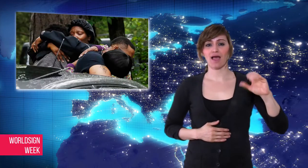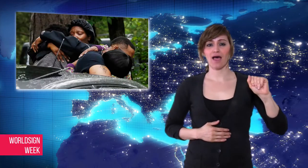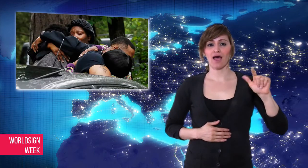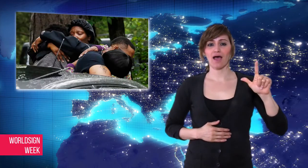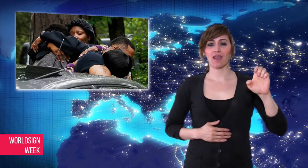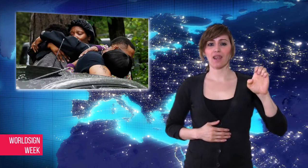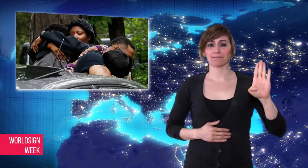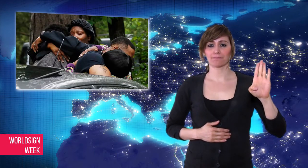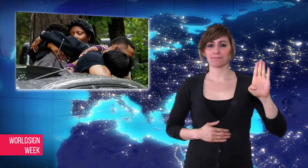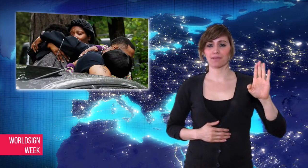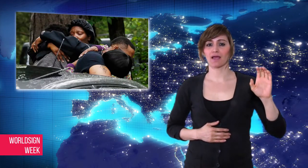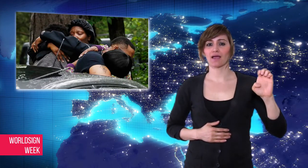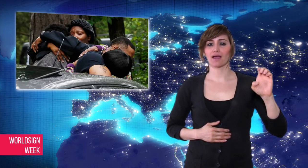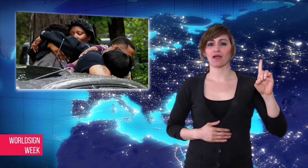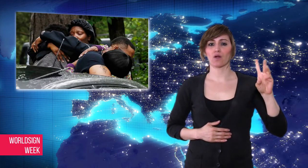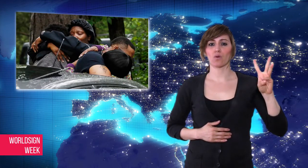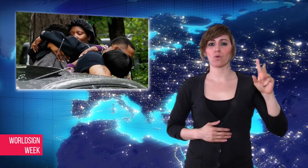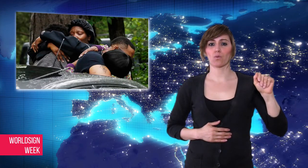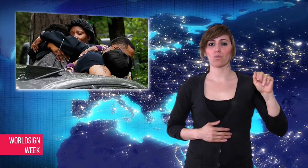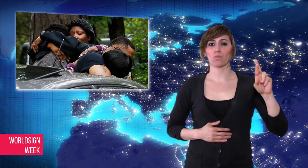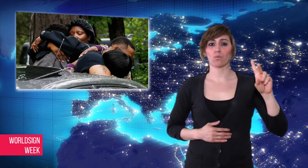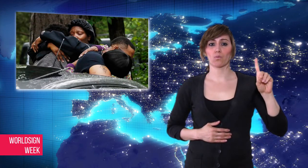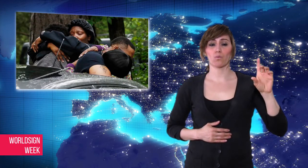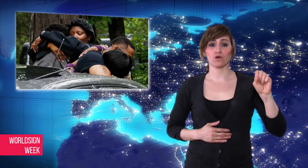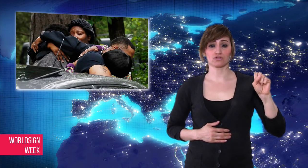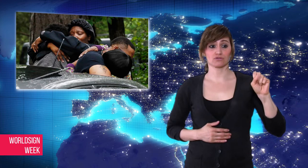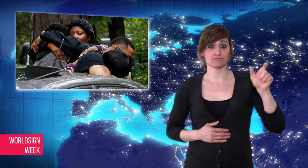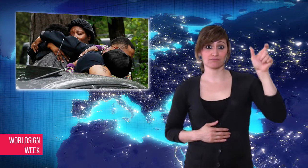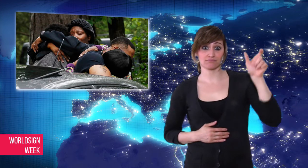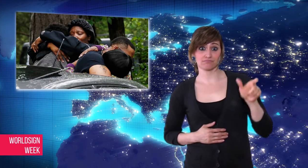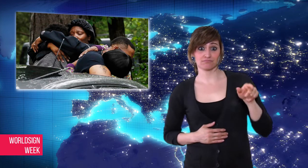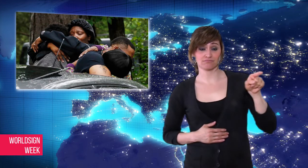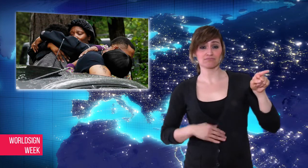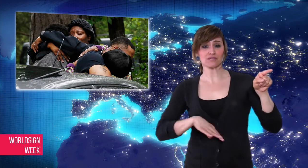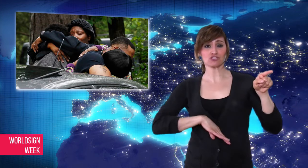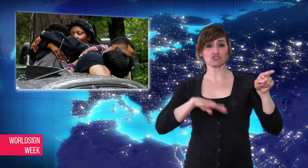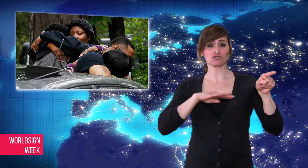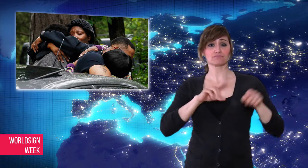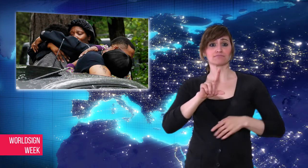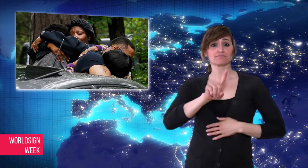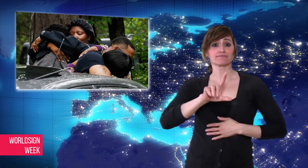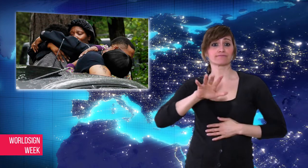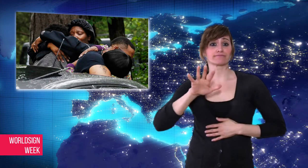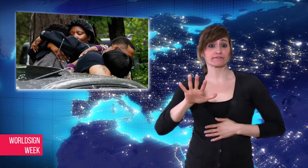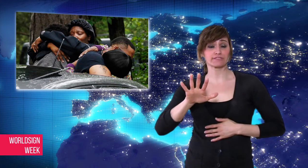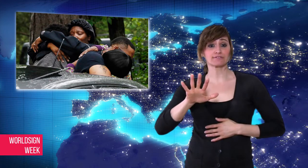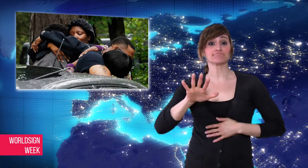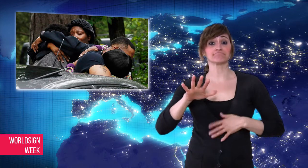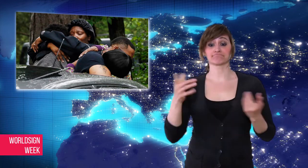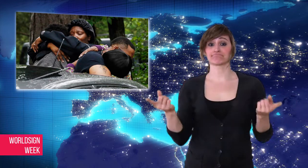Edwards from a gunman on rampage.